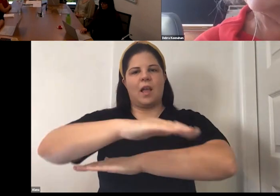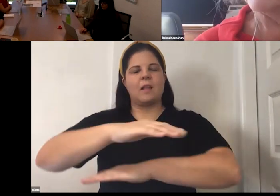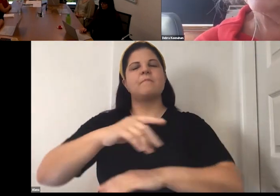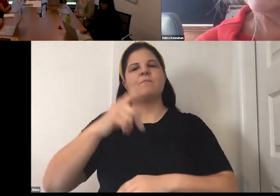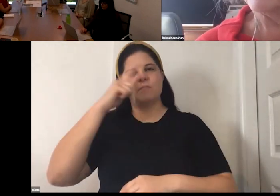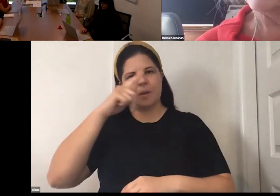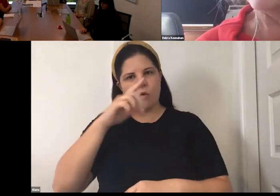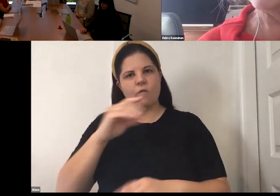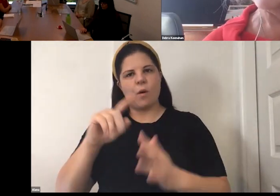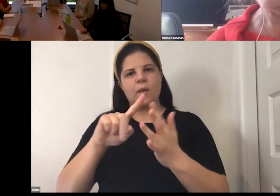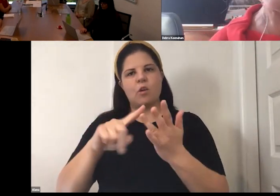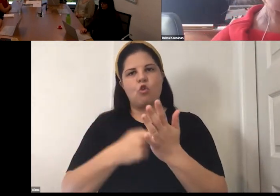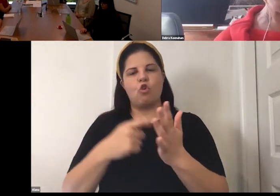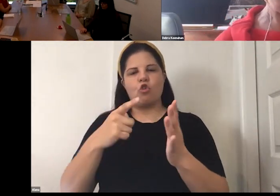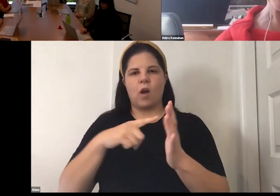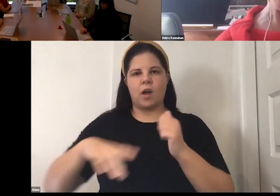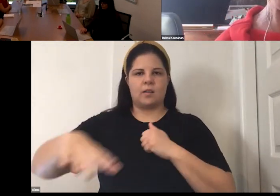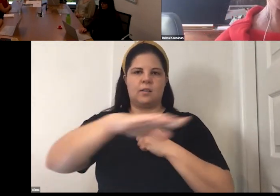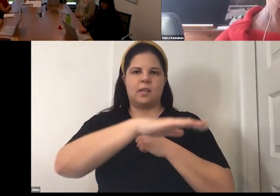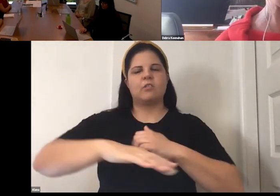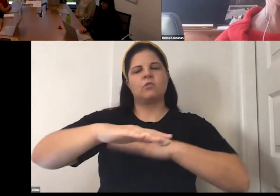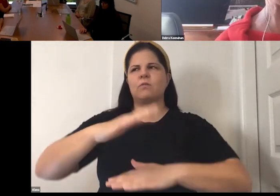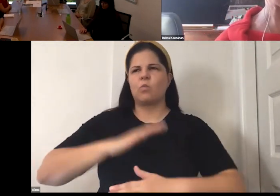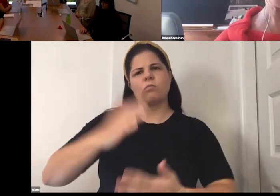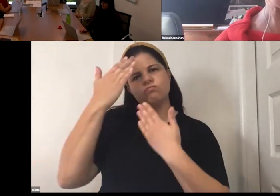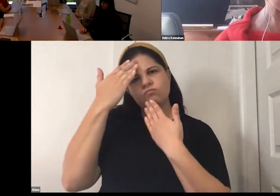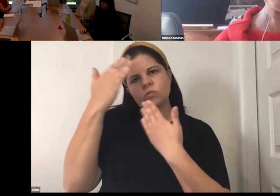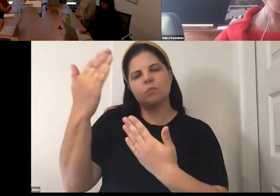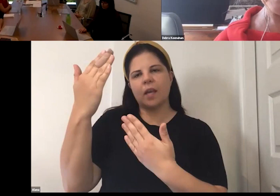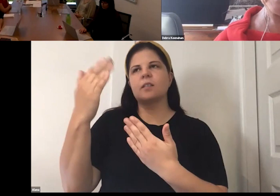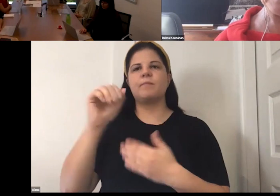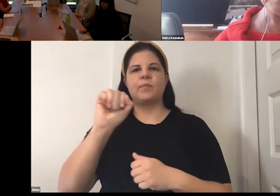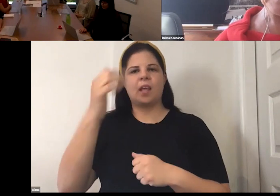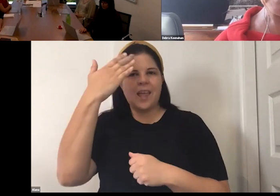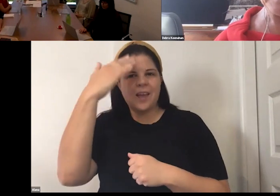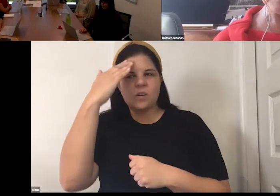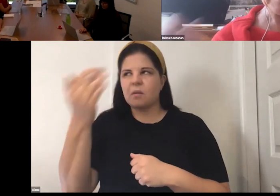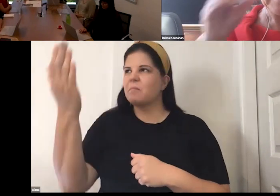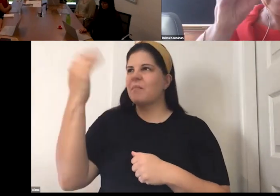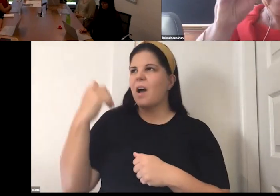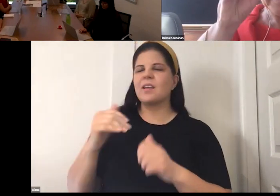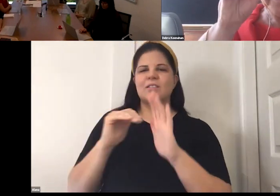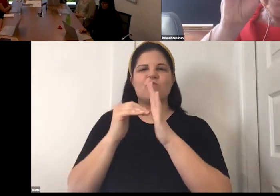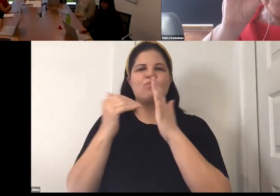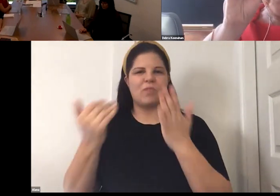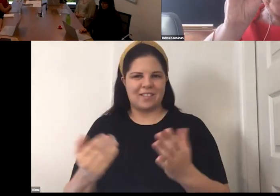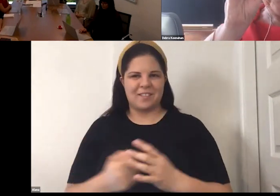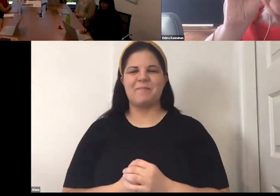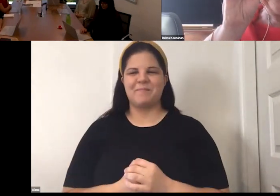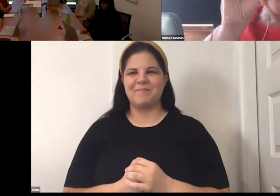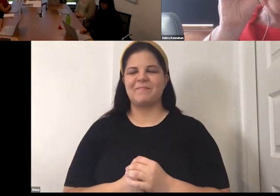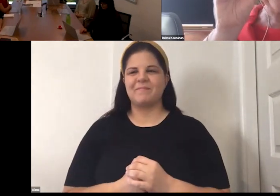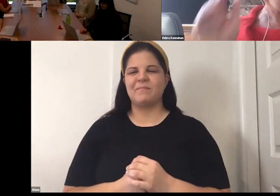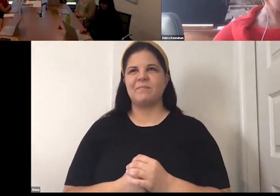the Eora nation and we pay our respect to the elders past and present, and we thank